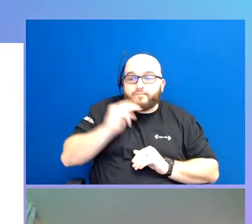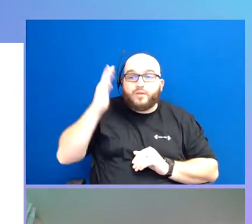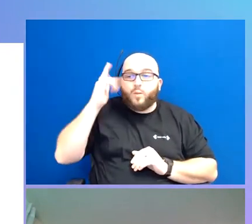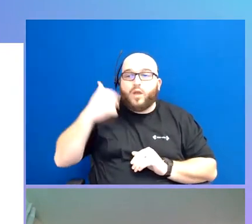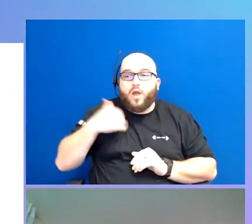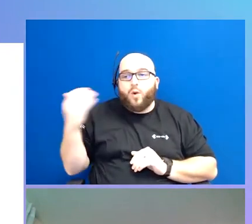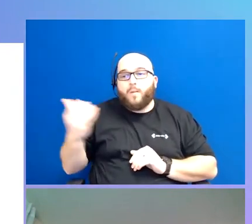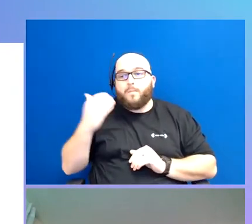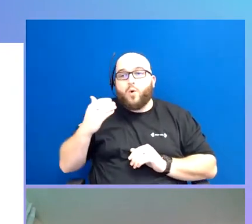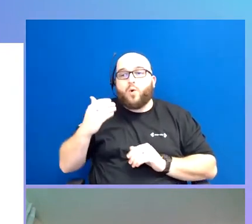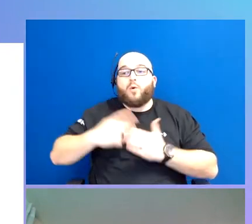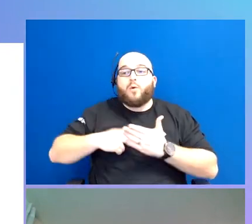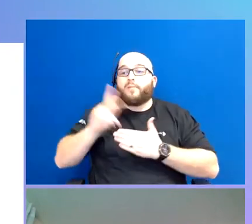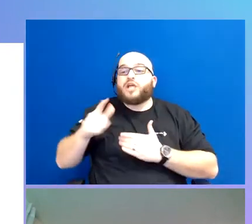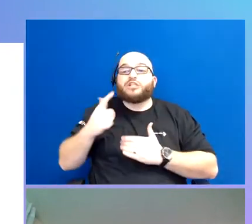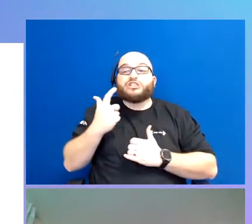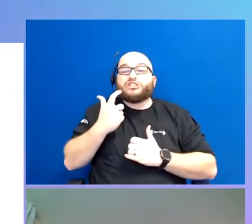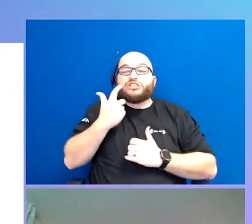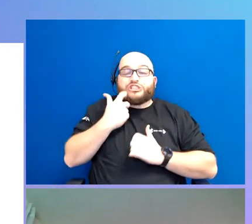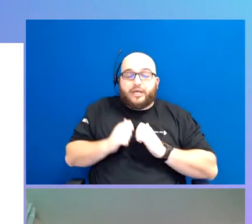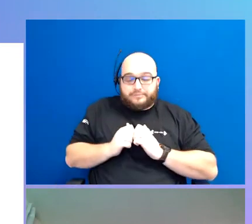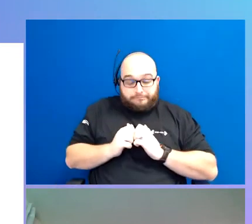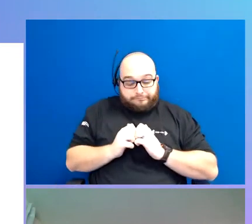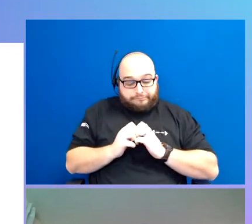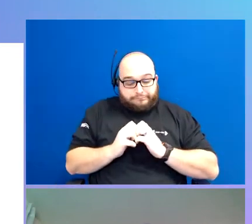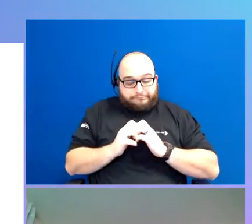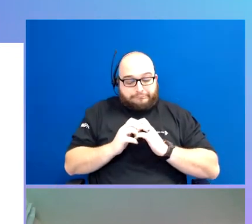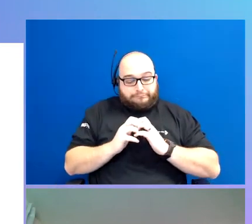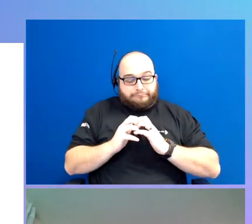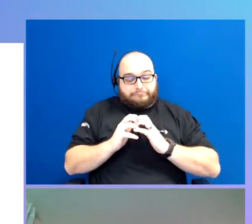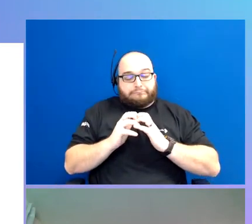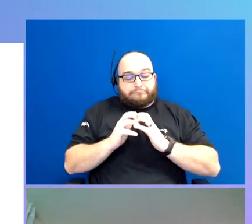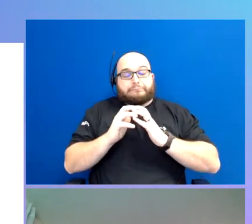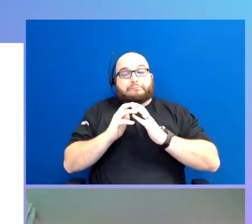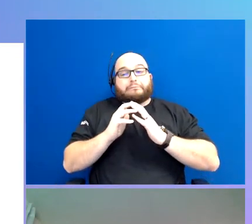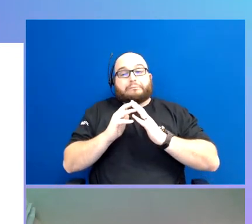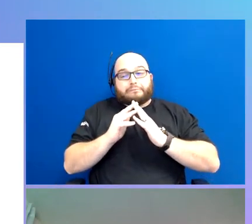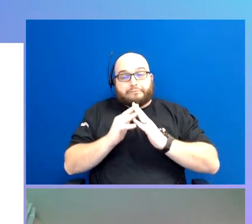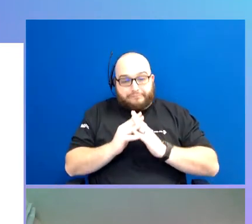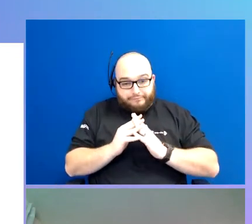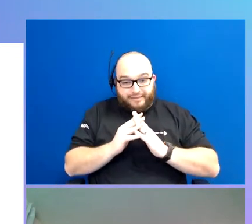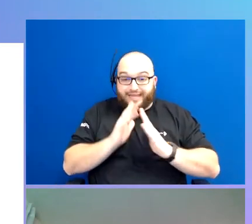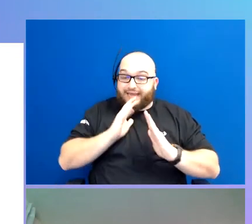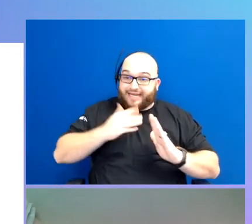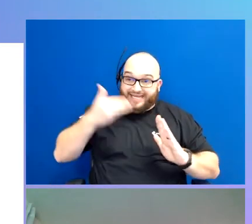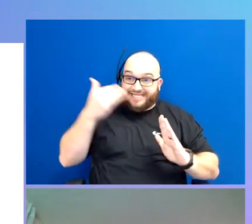is getting off the ground. It is it is there. But it is not where